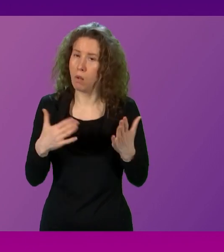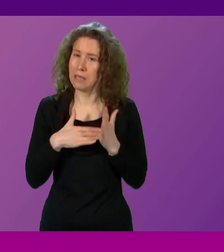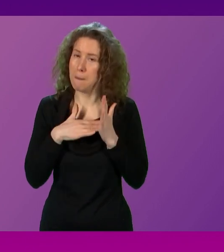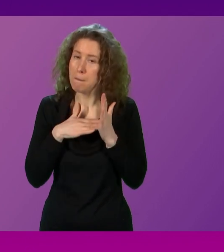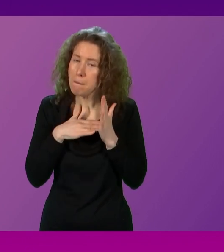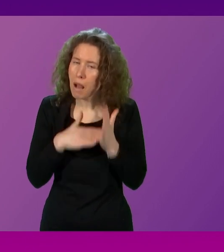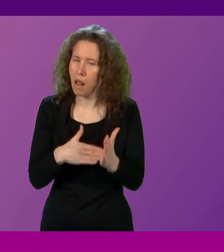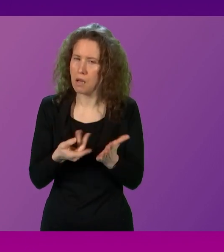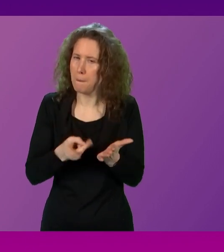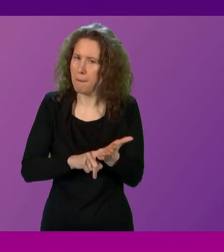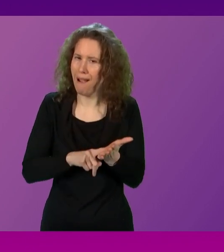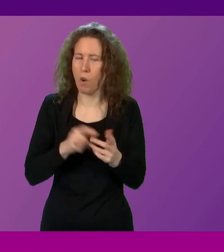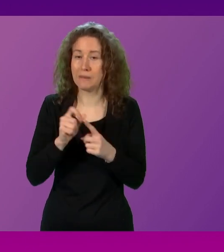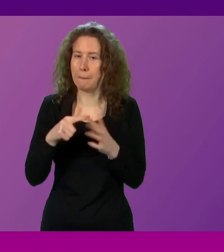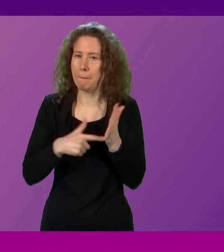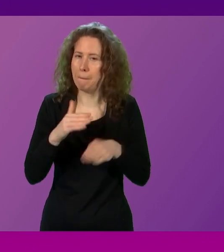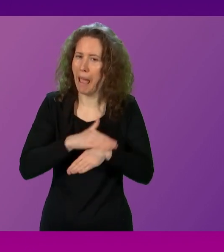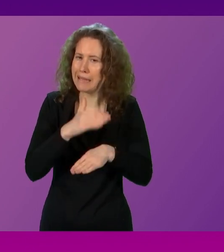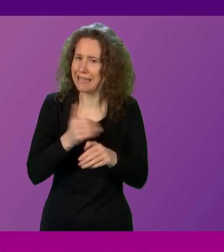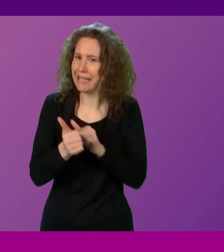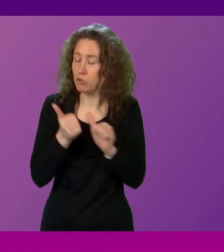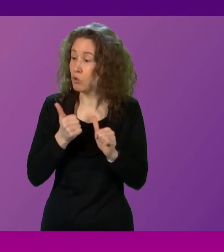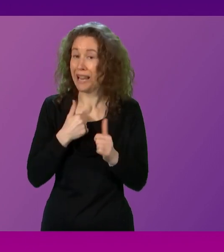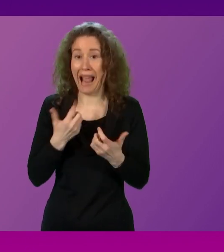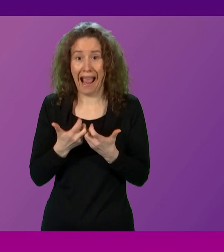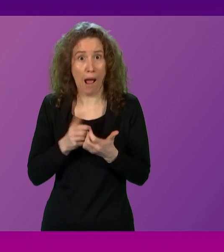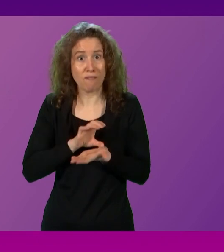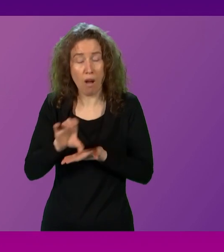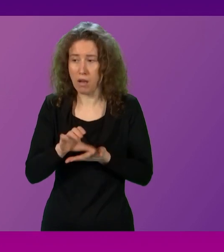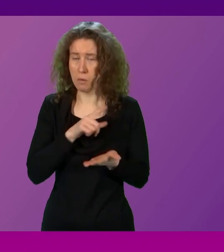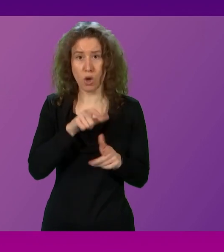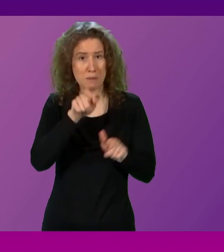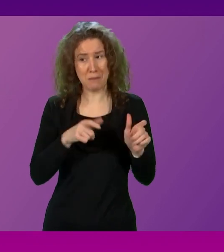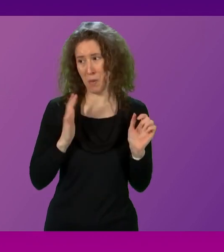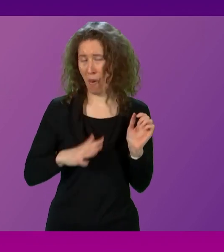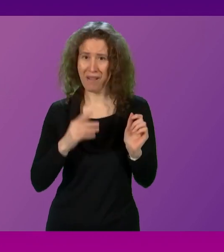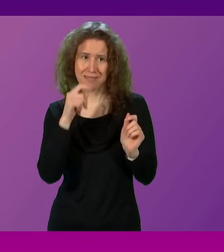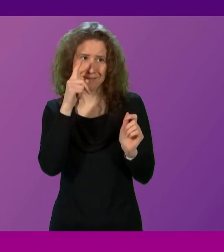industry that has been fuelled by consumer demand for designer dogs. It is being run by organised